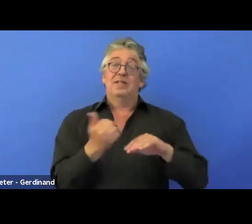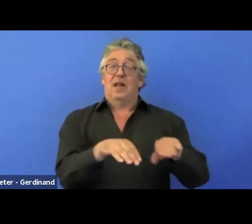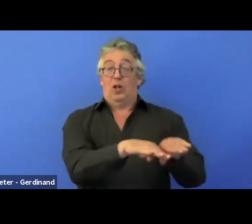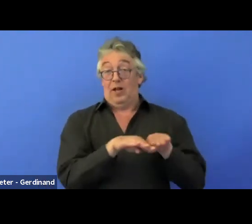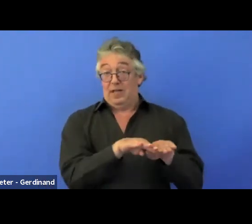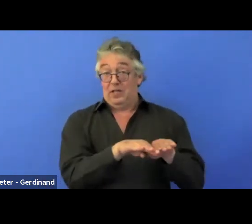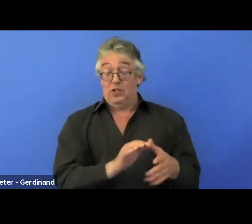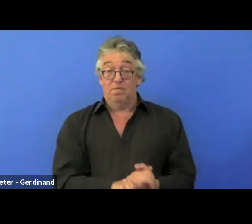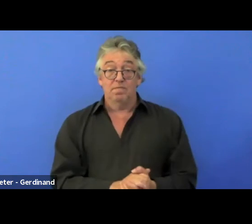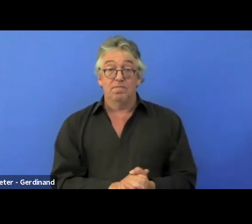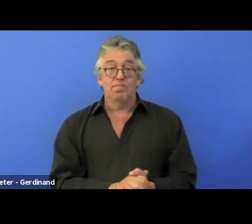Next slide, please.